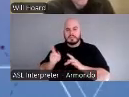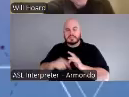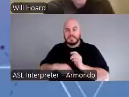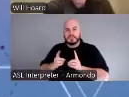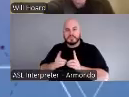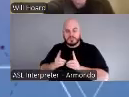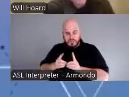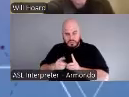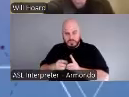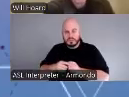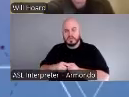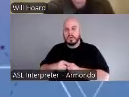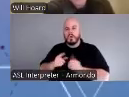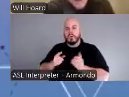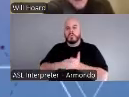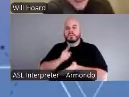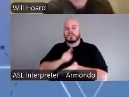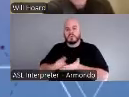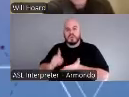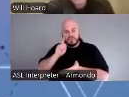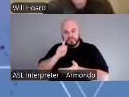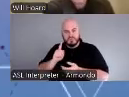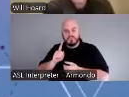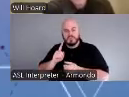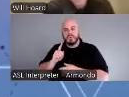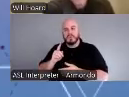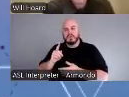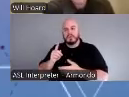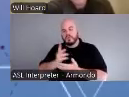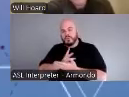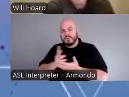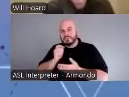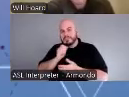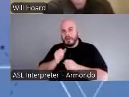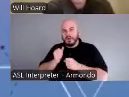but we'll go with it. And because it was--